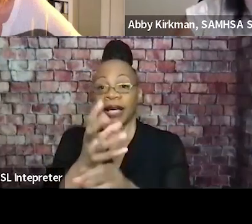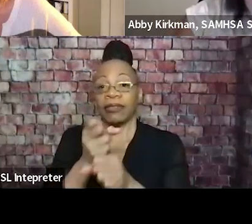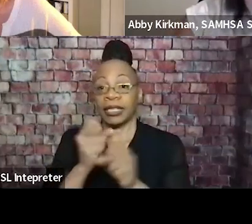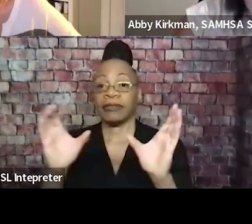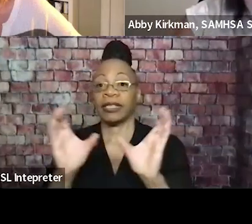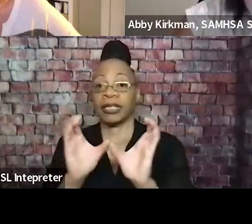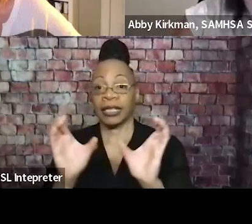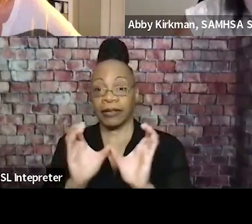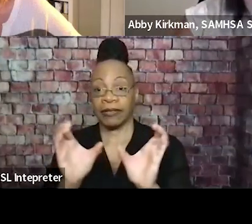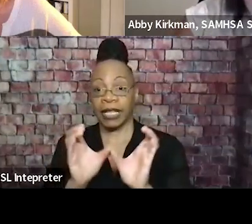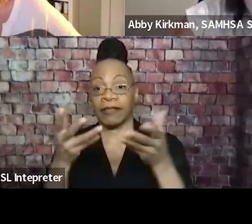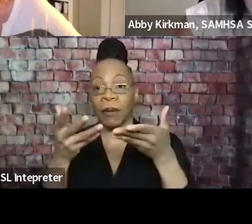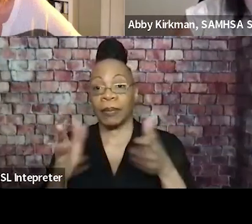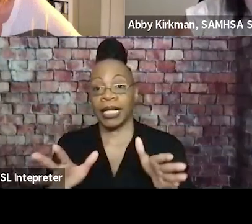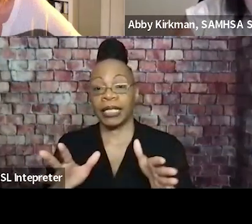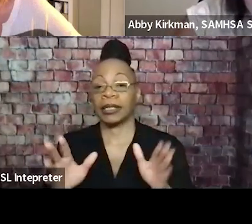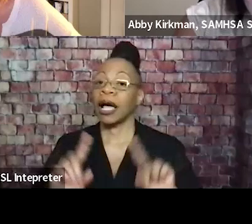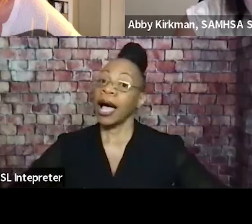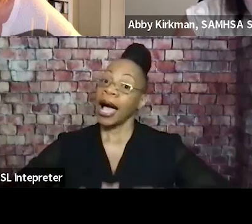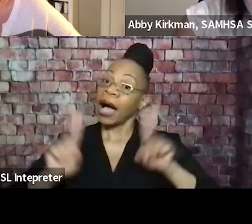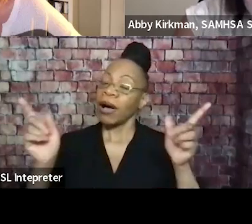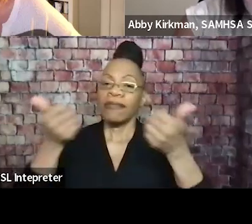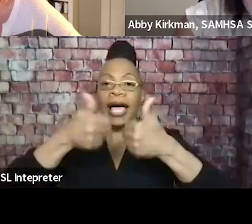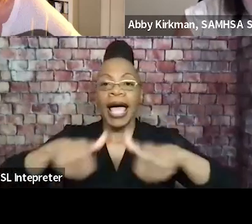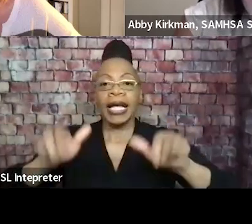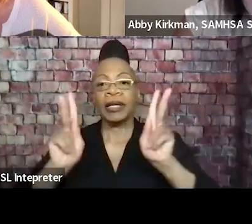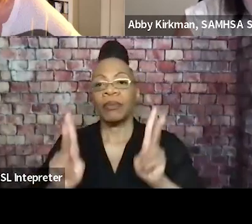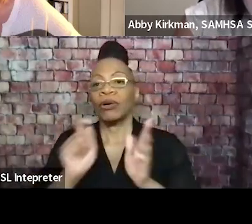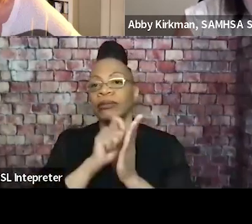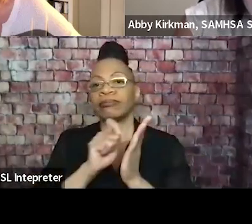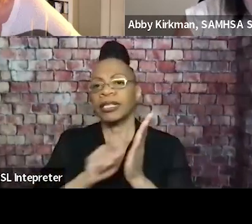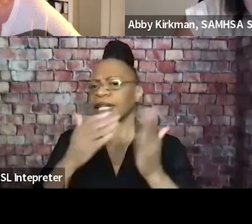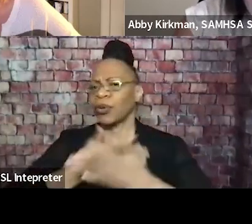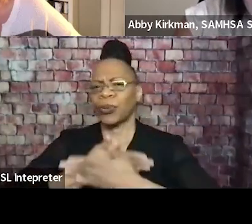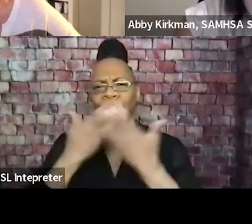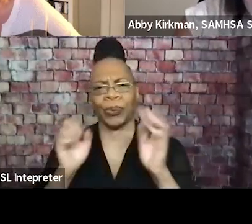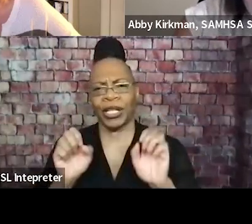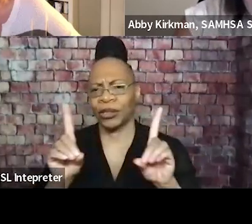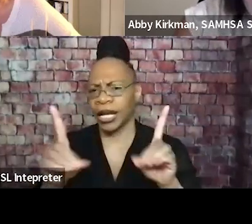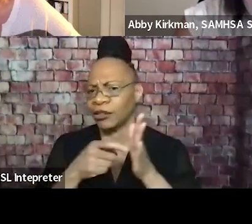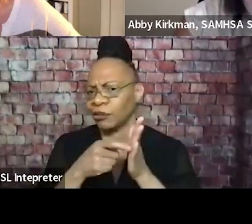However, anyone can do that, right? So there is no educational requirement or experiential requirement